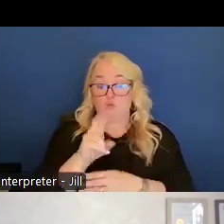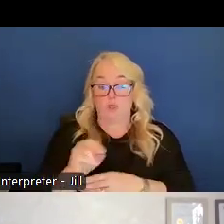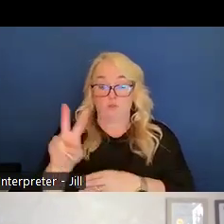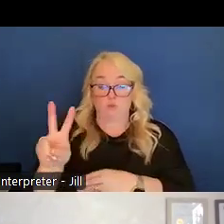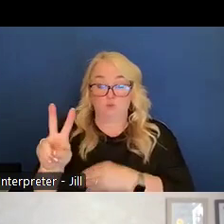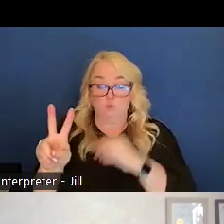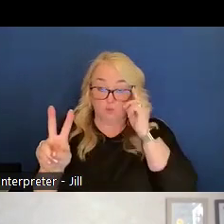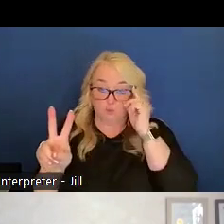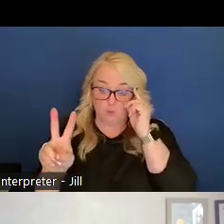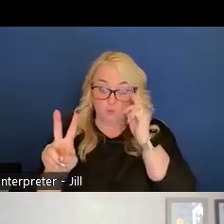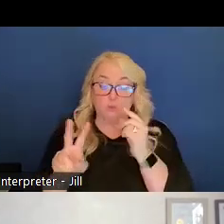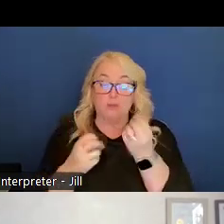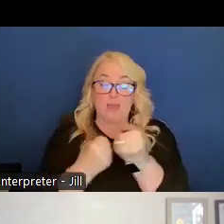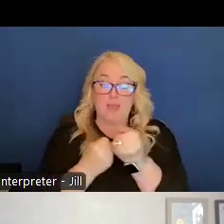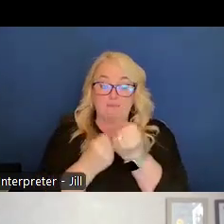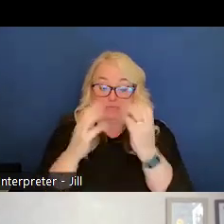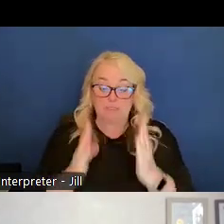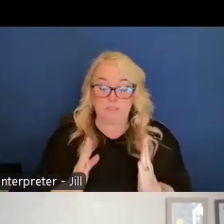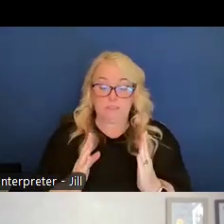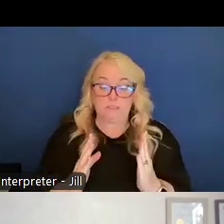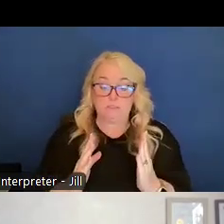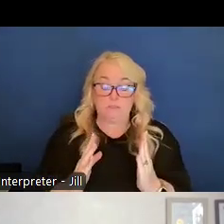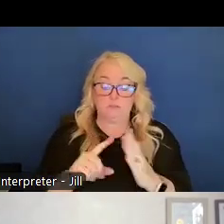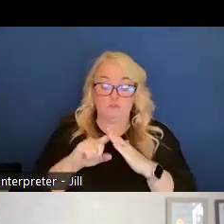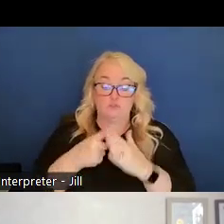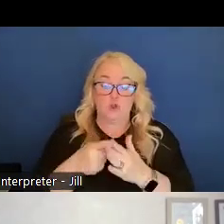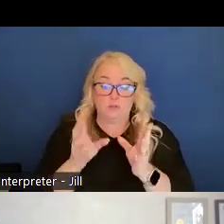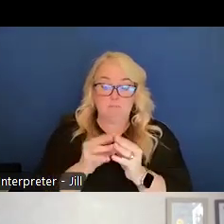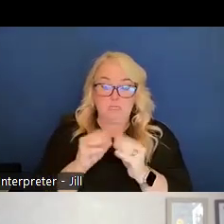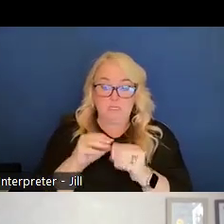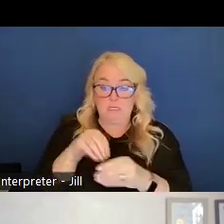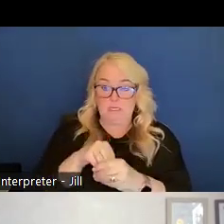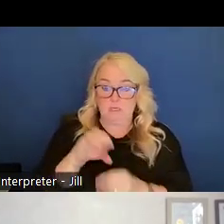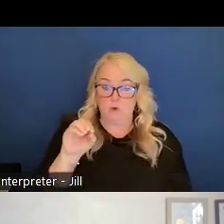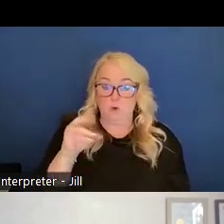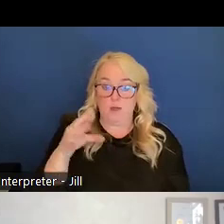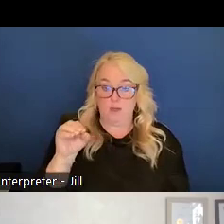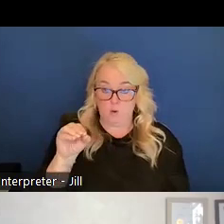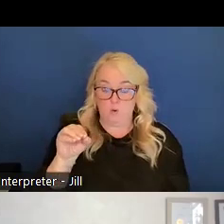when advocates started meeting in Ohio to get their Medicaid